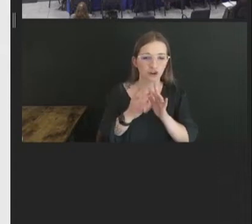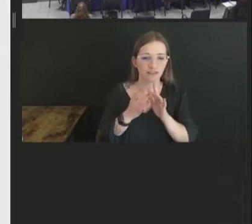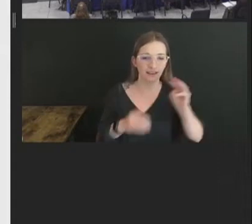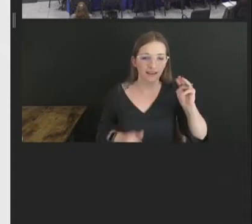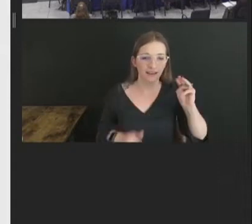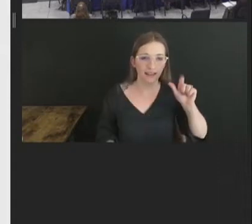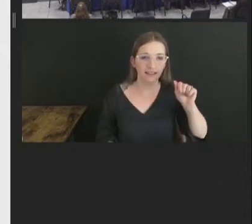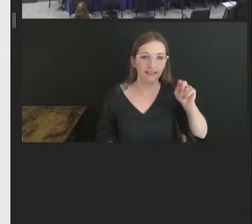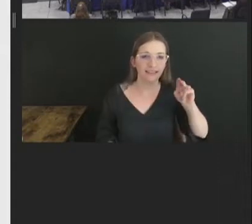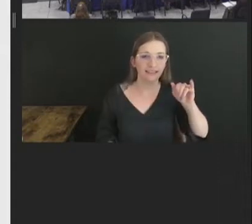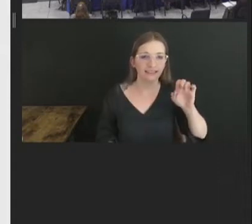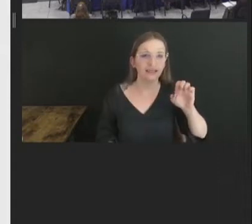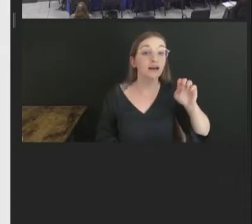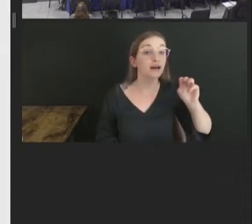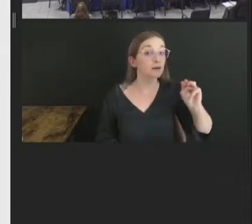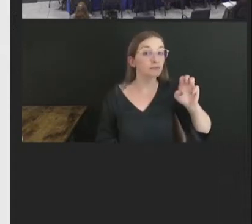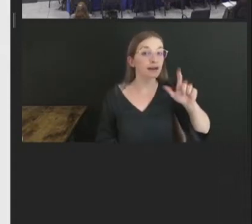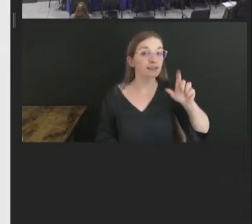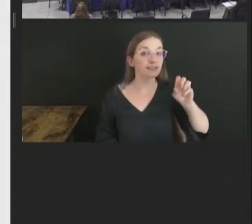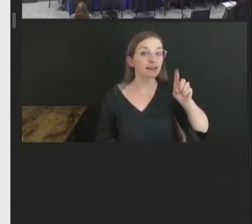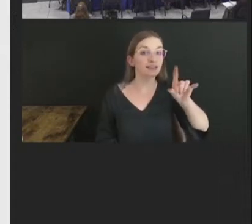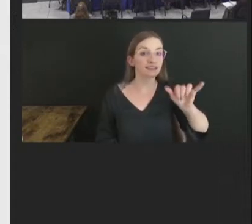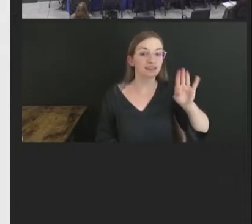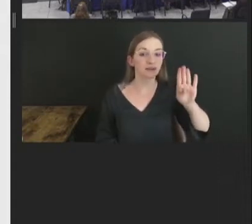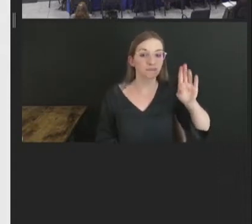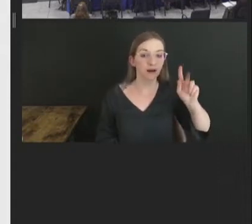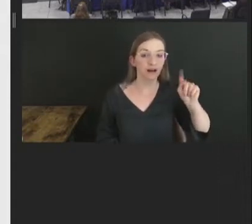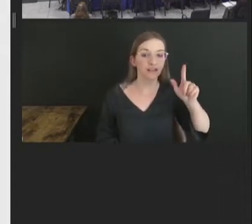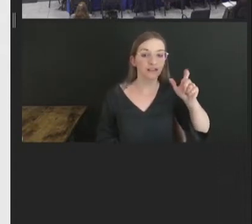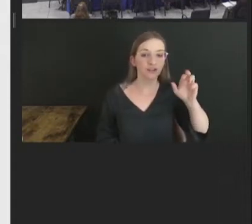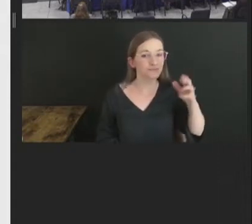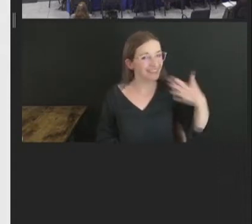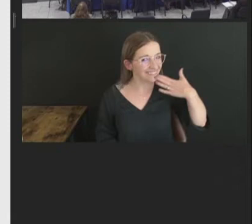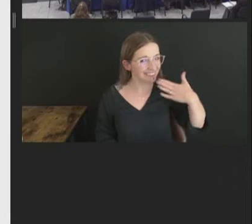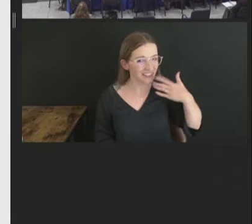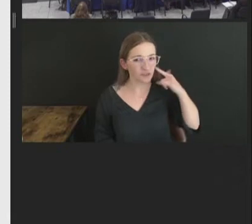presentations and a lot to take away from here. My question would be for either of you,